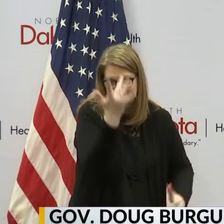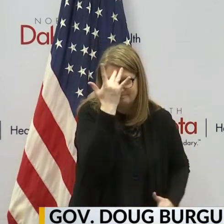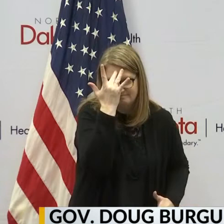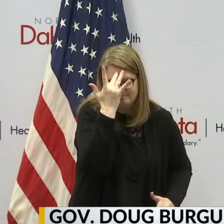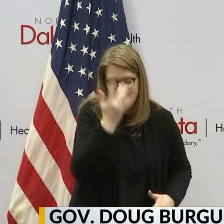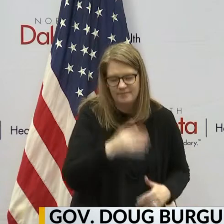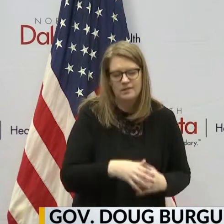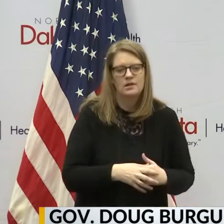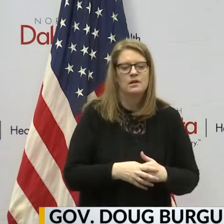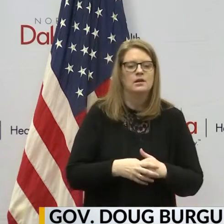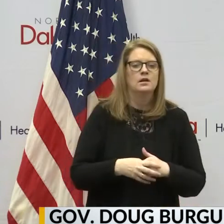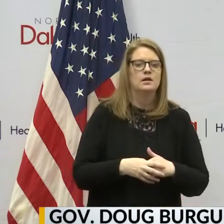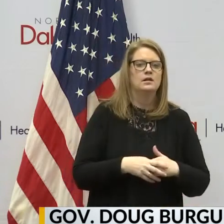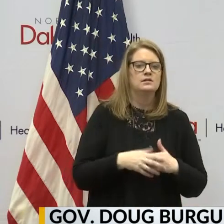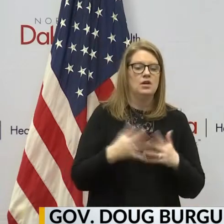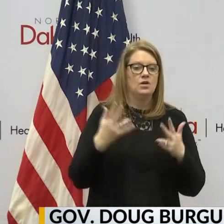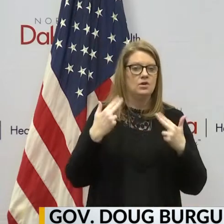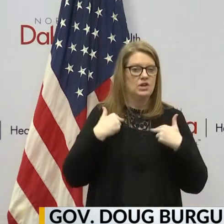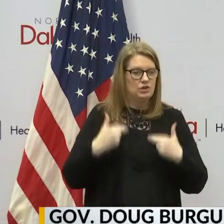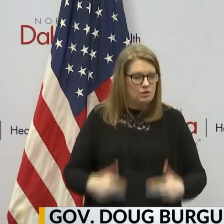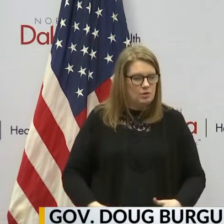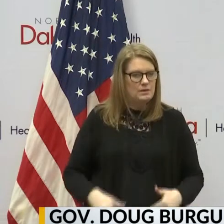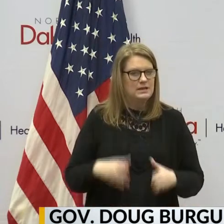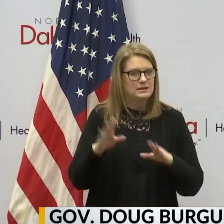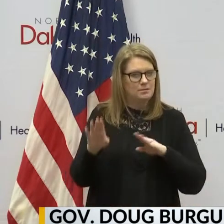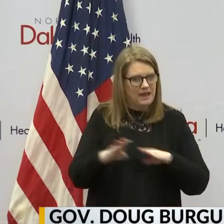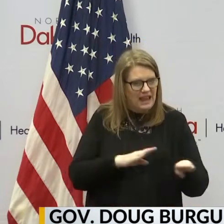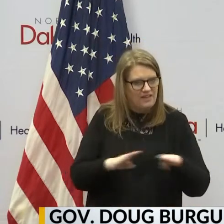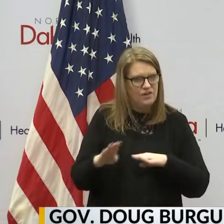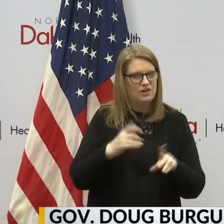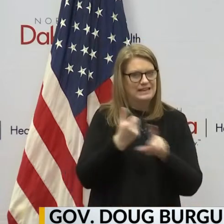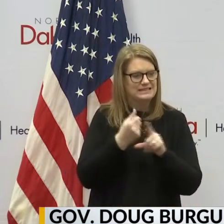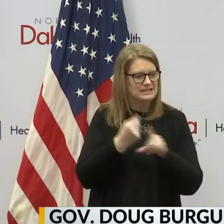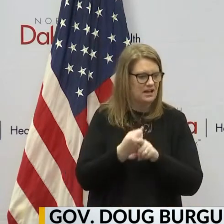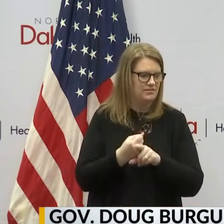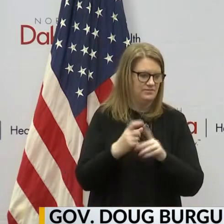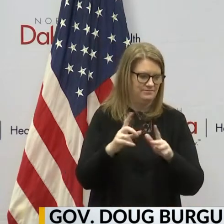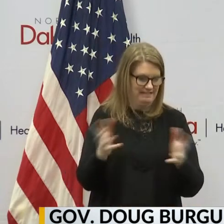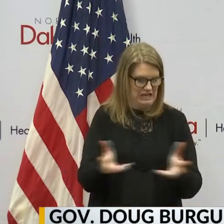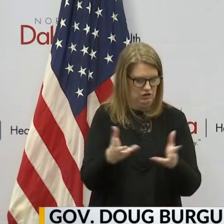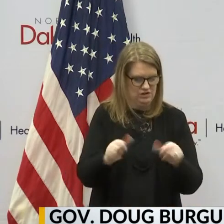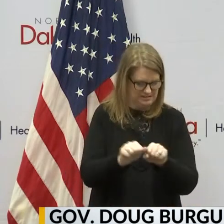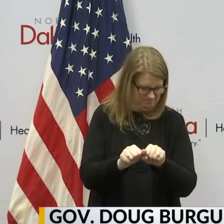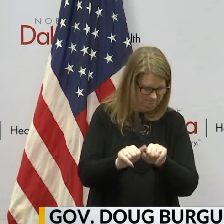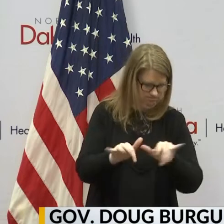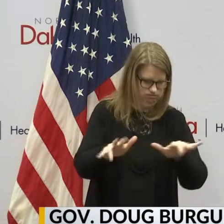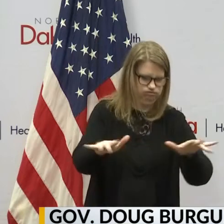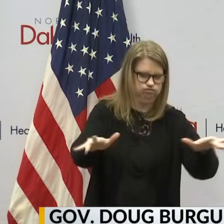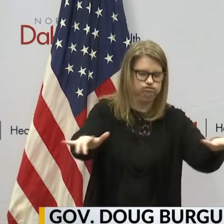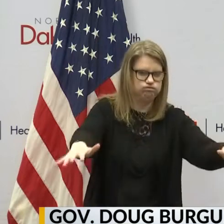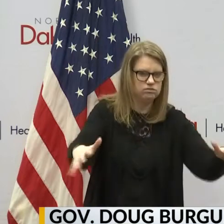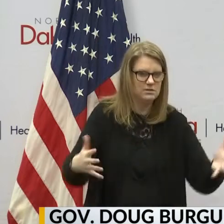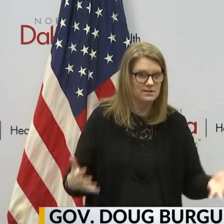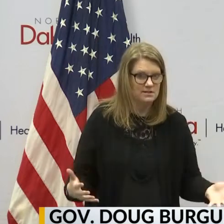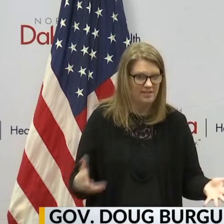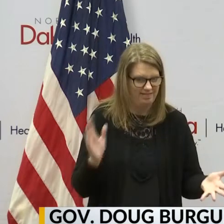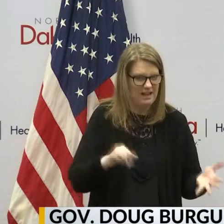HUMAN NATURE WHEN IT BECOMES REAL TO THEM. WE DON'T CHANGE THE RESTRICTIONS OF THE ORDERS BUT COMPLIANCE MAY INCREASE OVER TIME WHEN PEOPLE START TO ACTUALLY KNOW SOMEBODY WHO IS